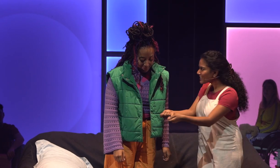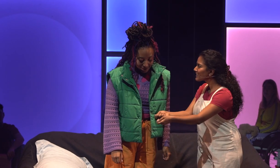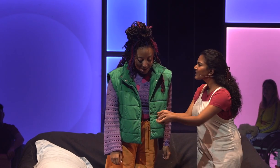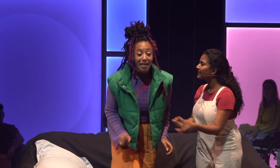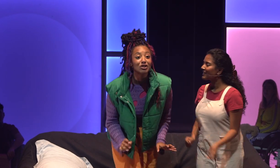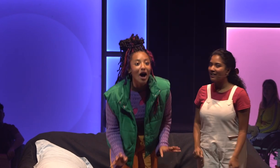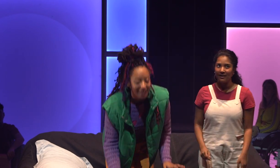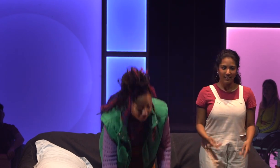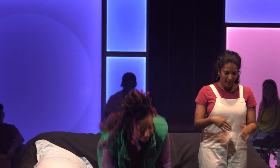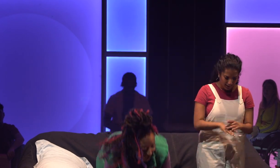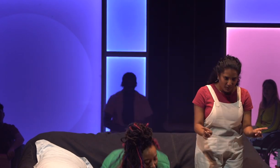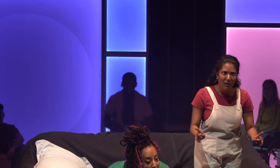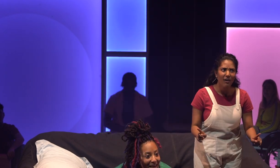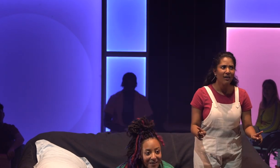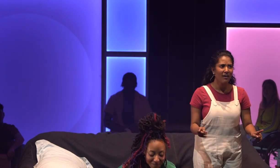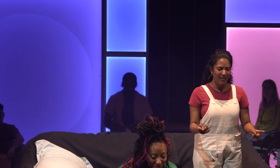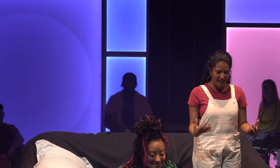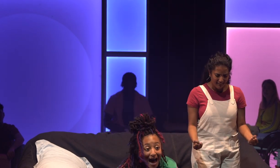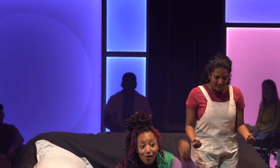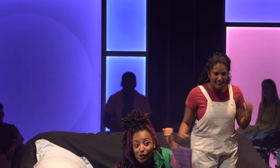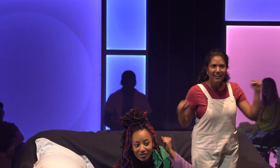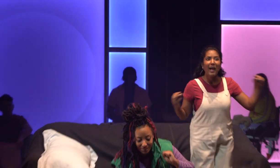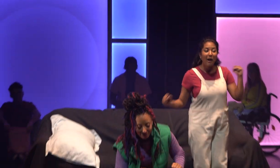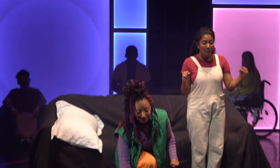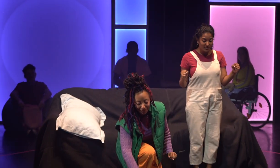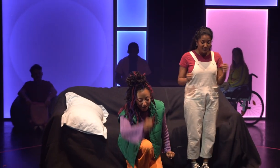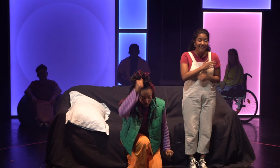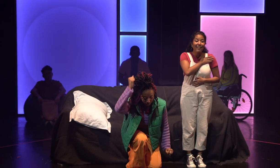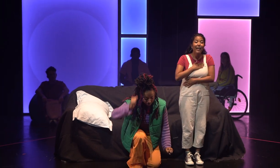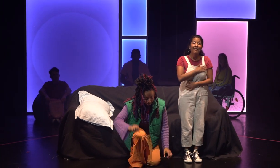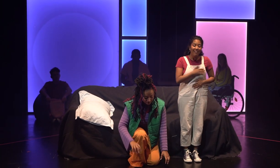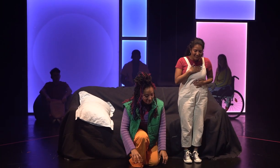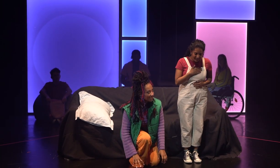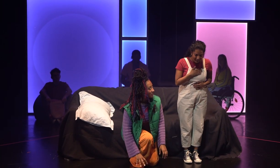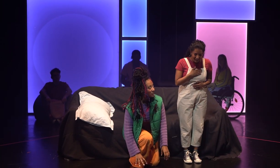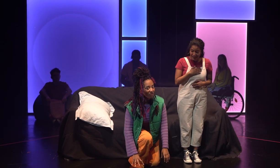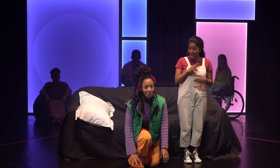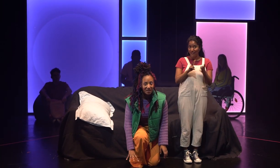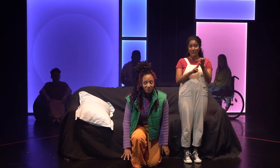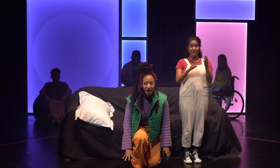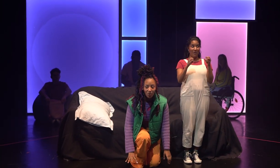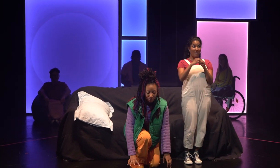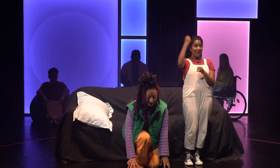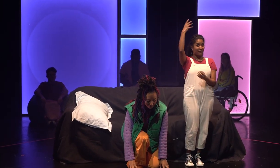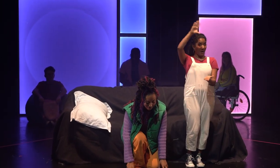gift bag. Inside the gift bag there will be towels, flannels, Victoria Beckham shower cream,